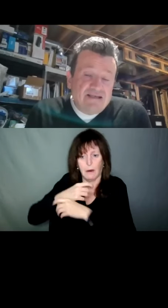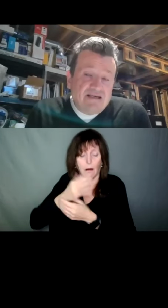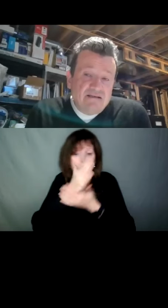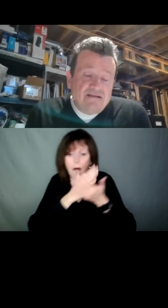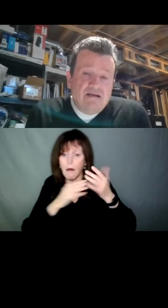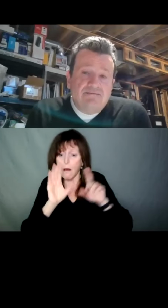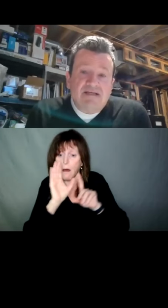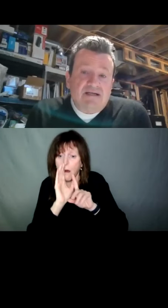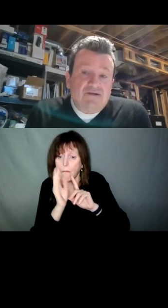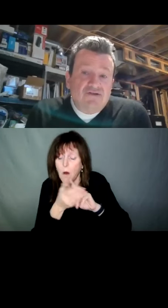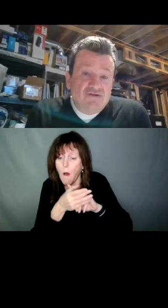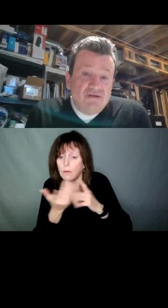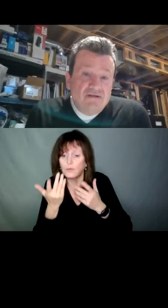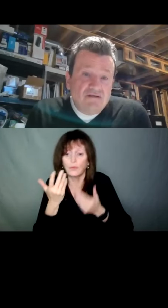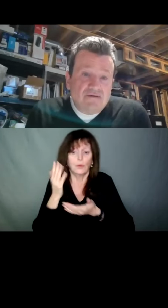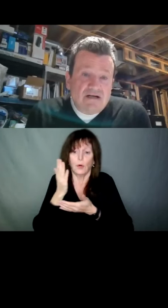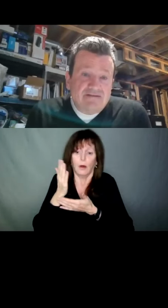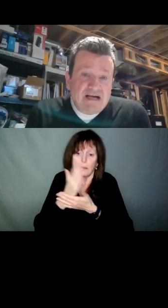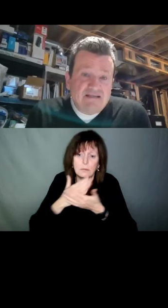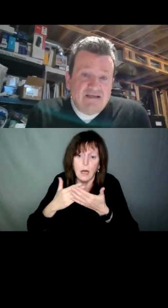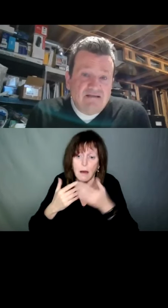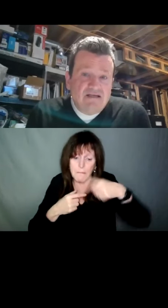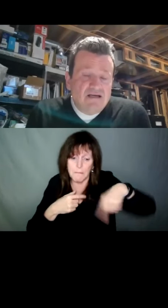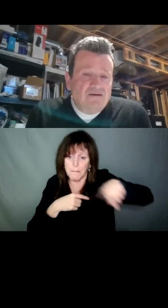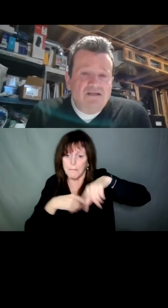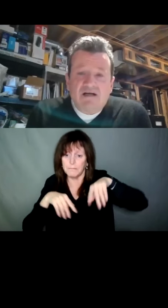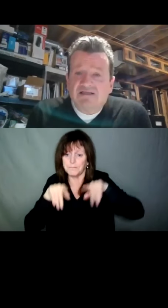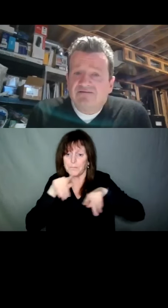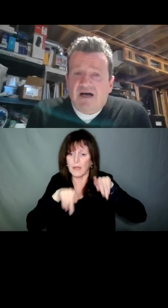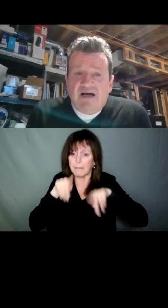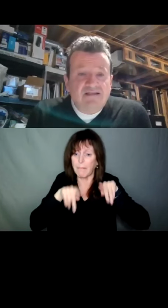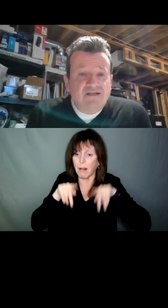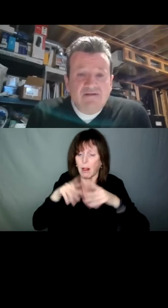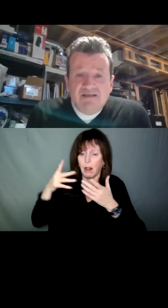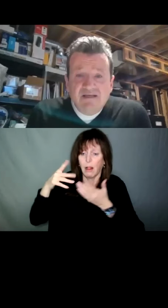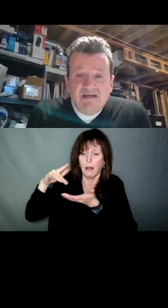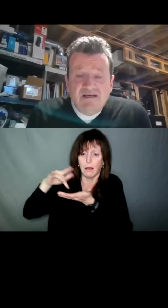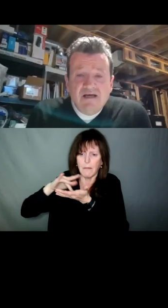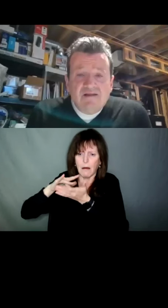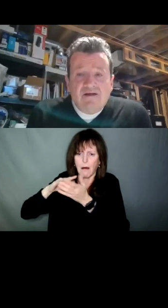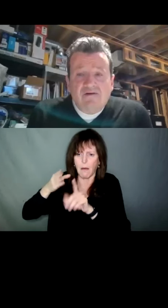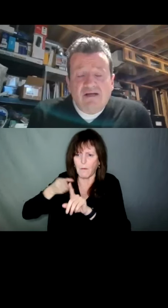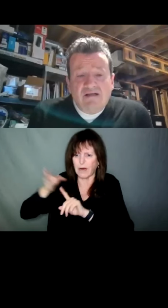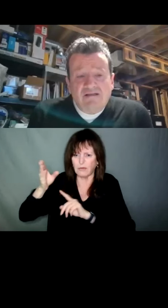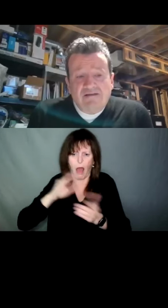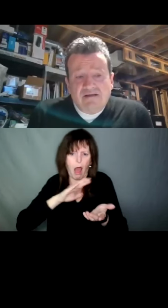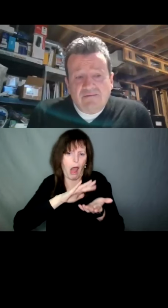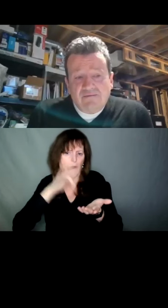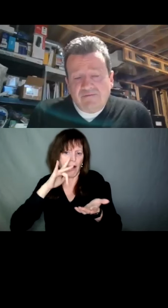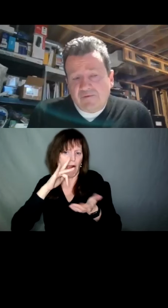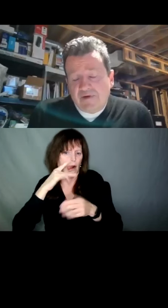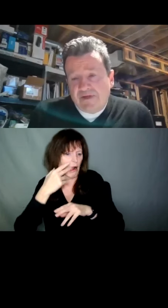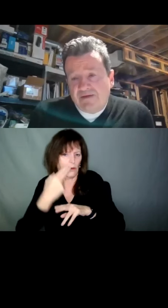? It's a complex reason. Sometimes it's a history of individually's culturally who may have been misused